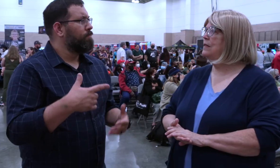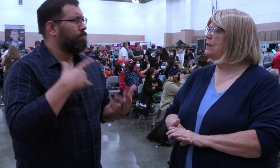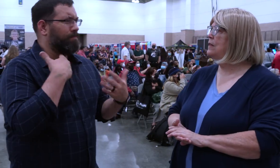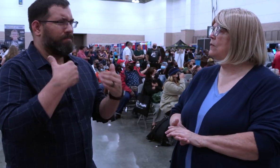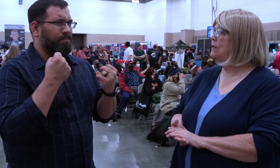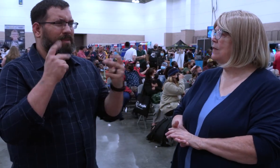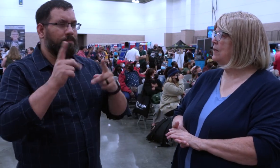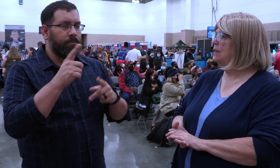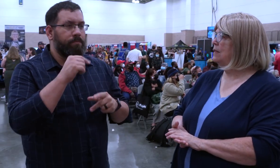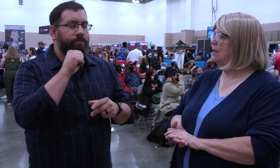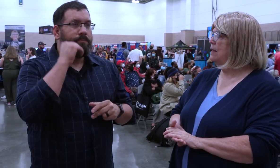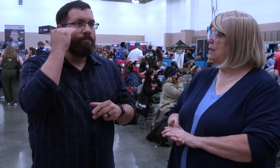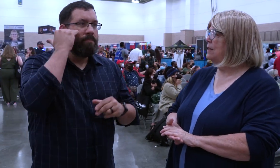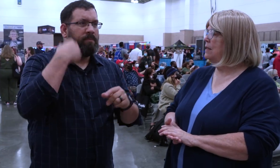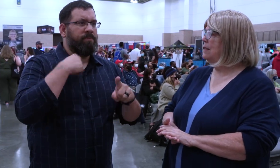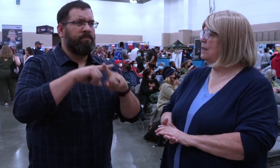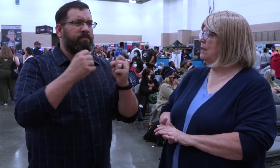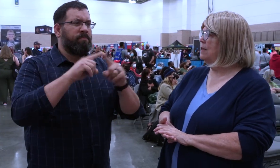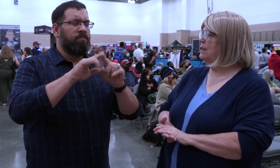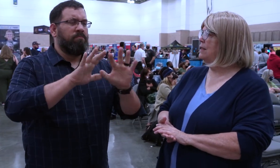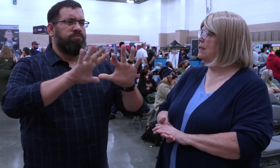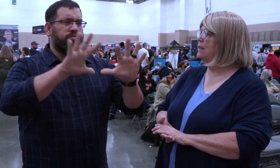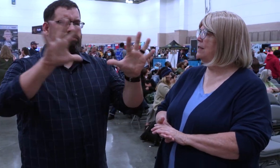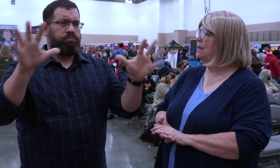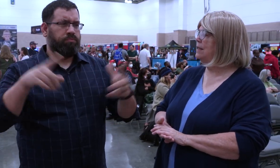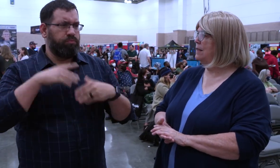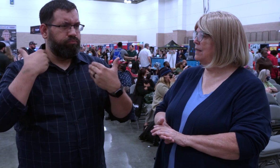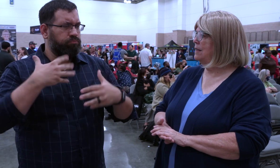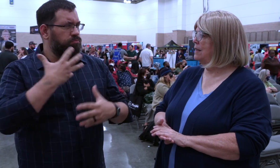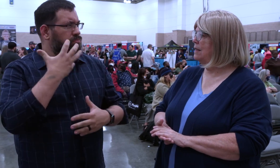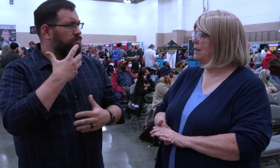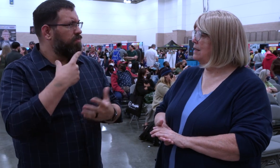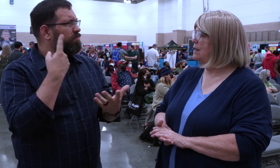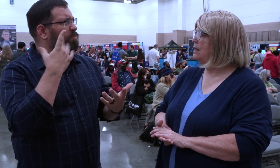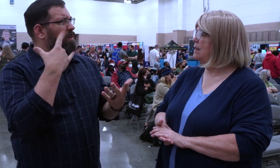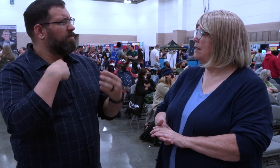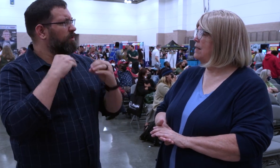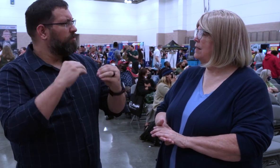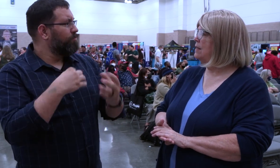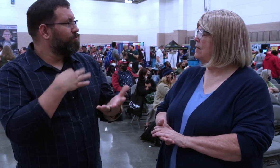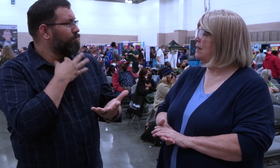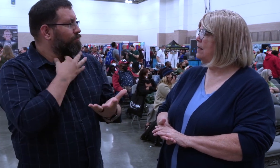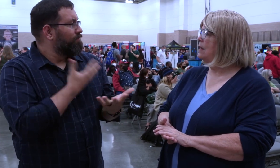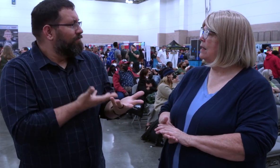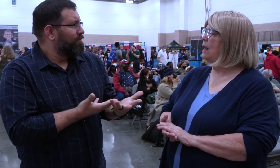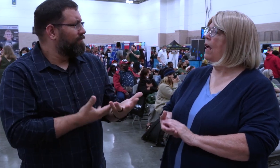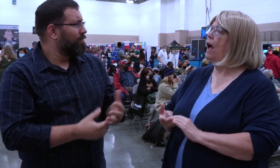Many people didn’t know there are different sign languages all over the world. Why exactly are we teaching about this?